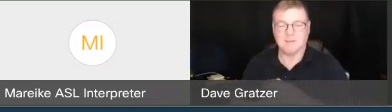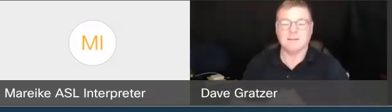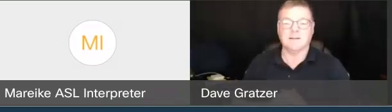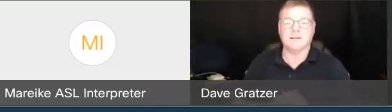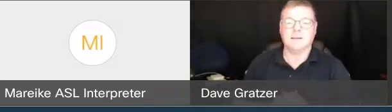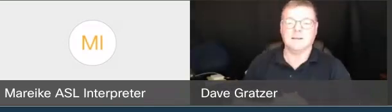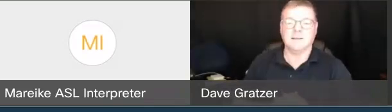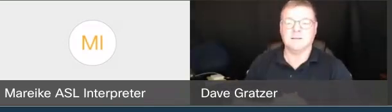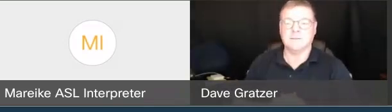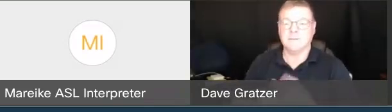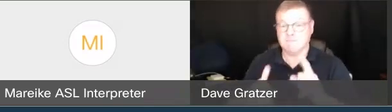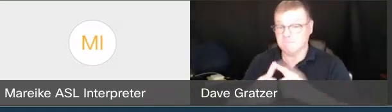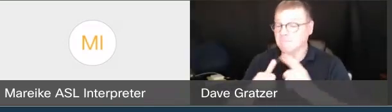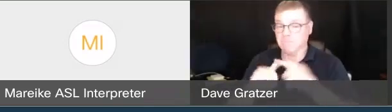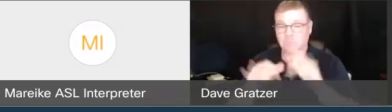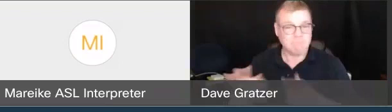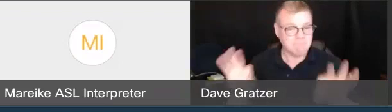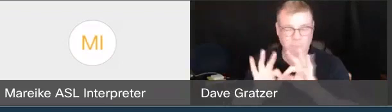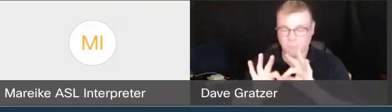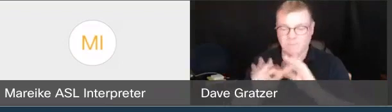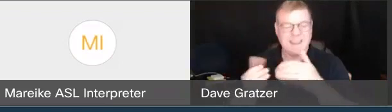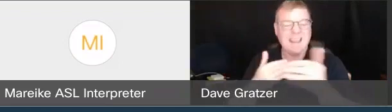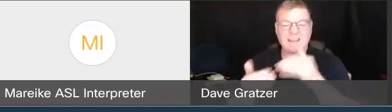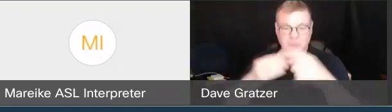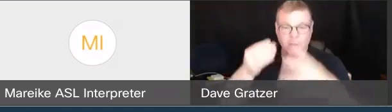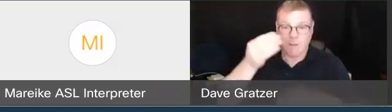first and foremost, even if you add on these extra things, you may not see